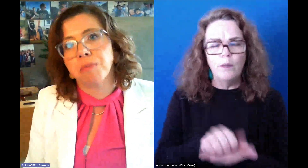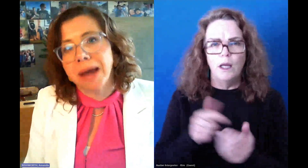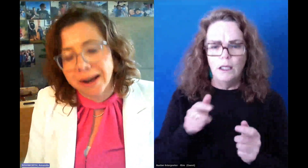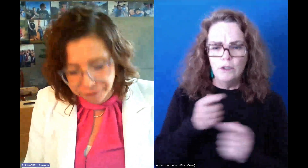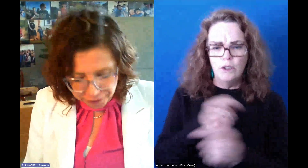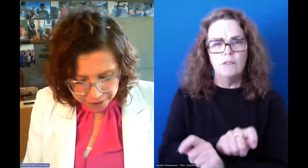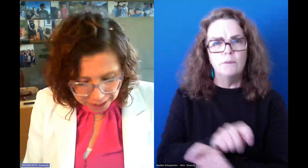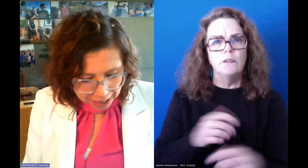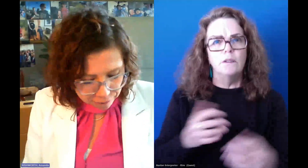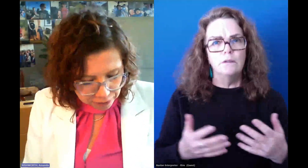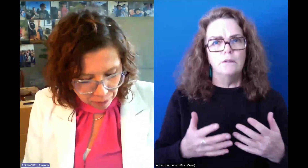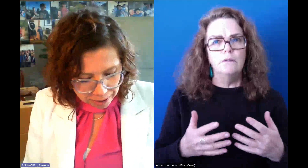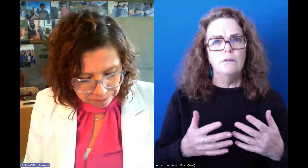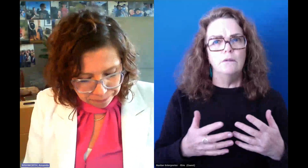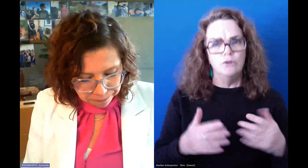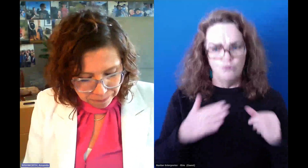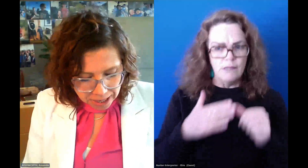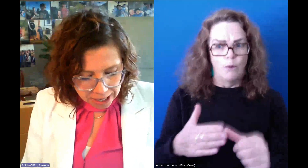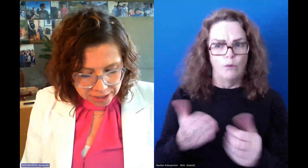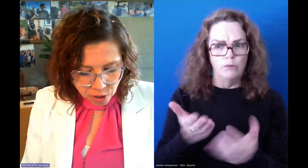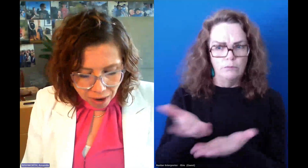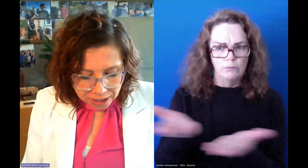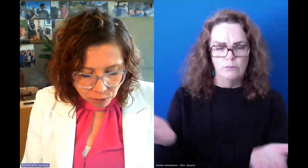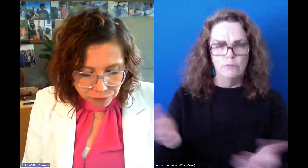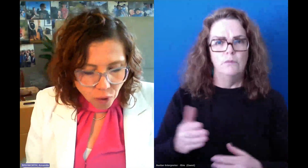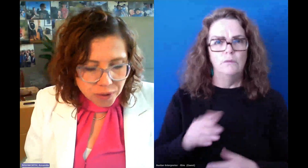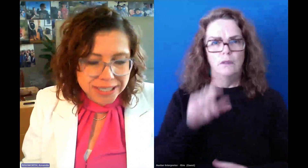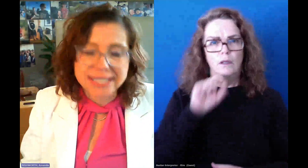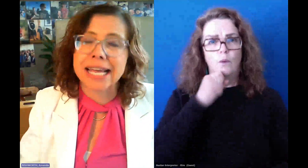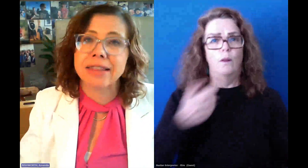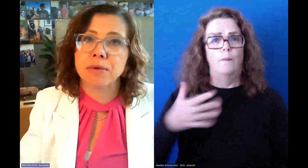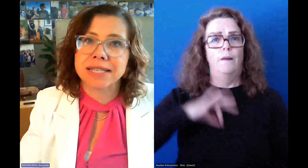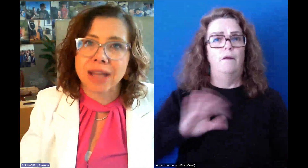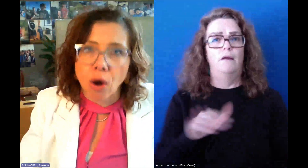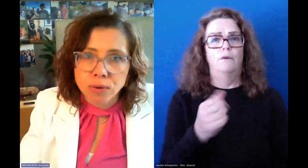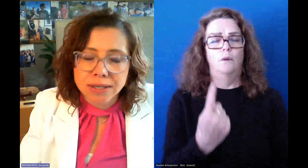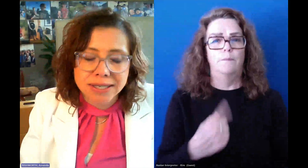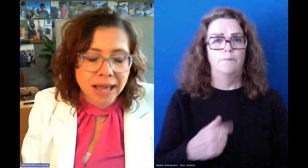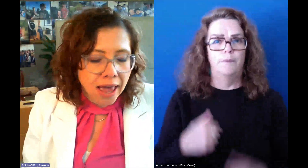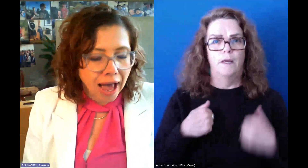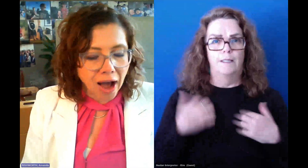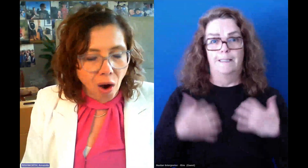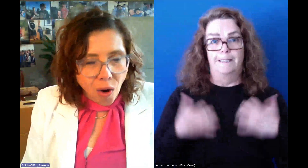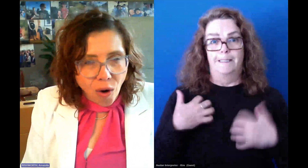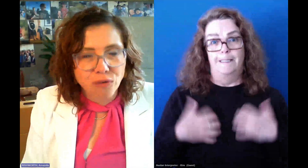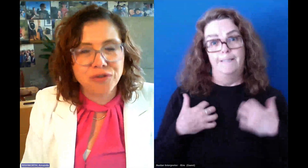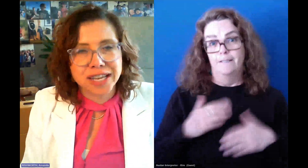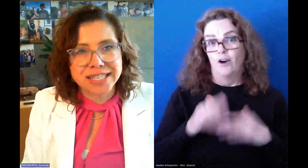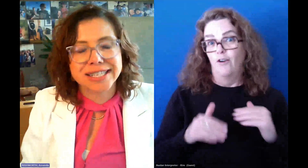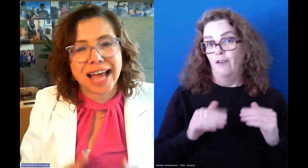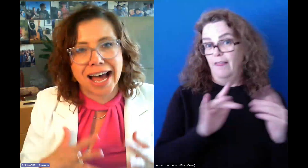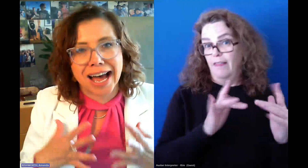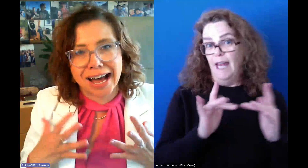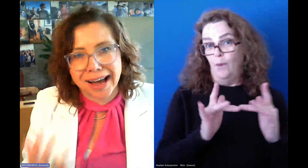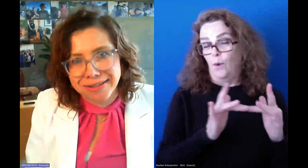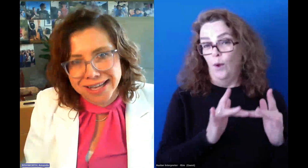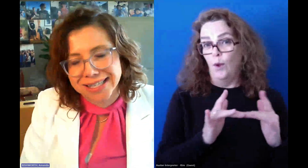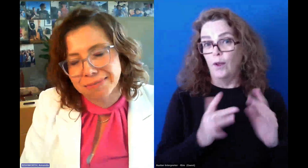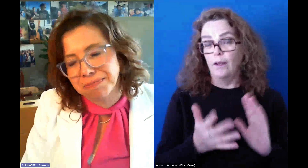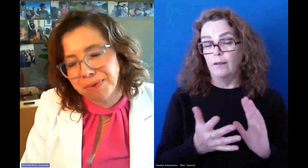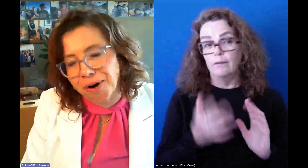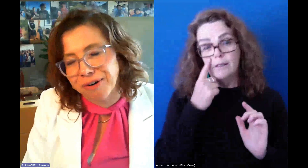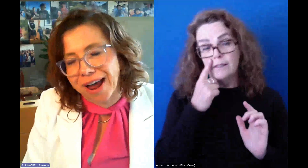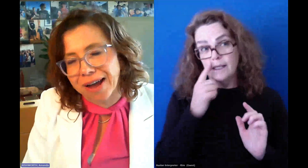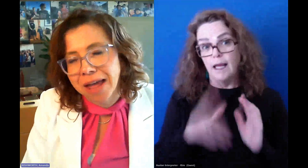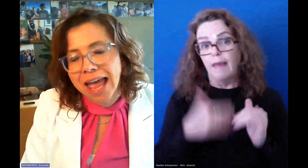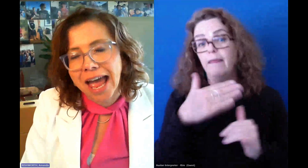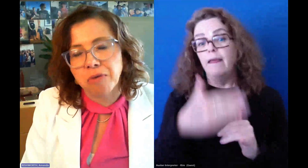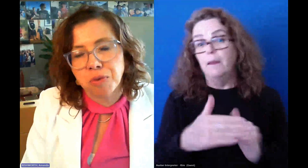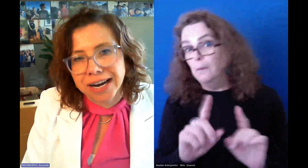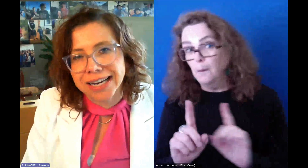will benefit everyone. So I look forward to seeing the results of this this program and really